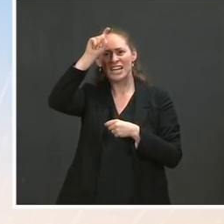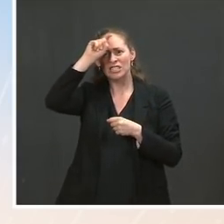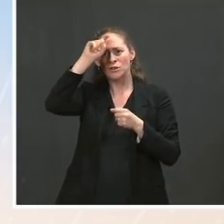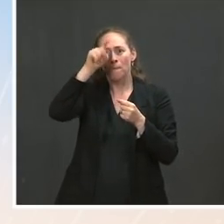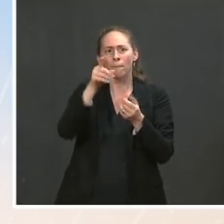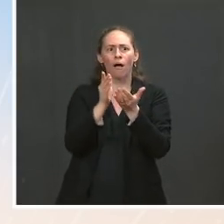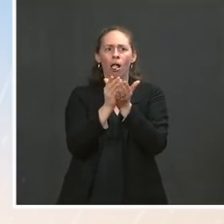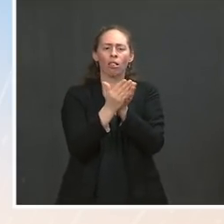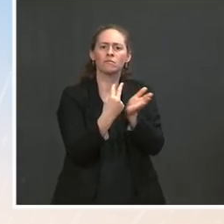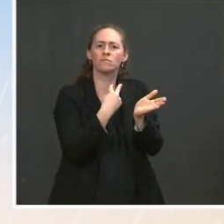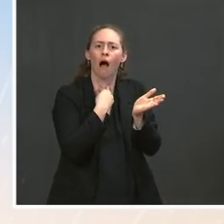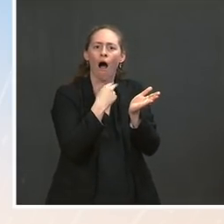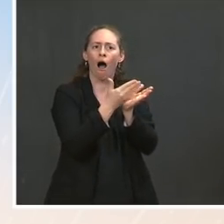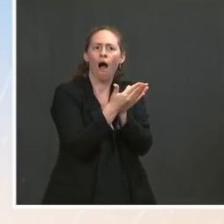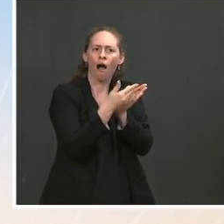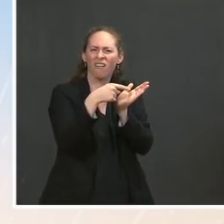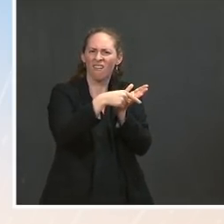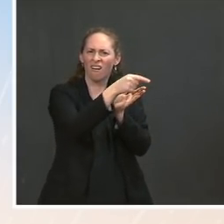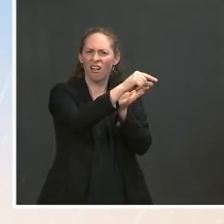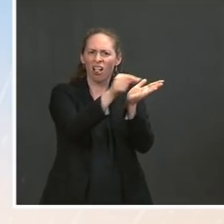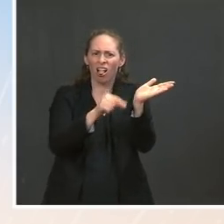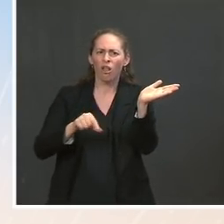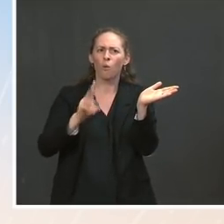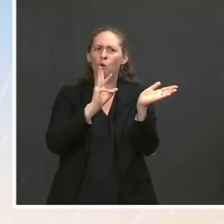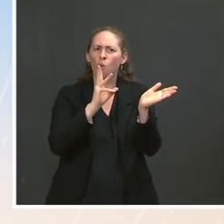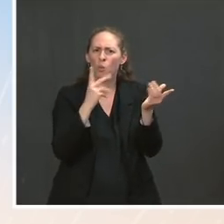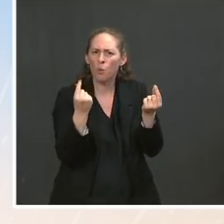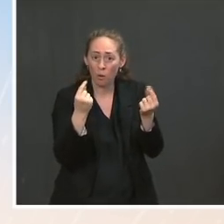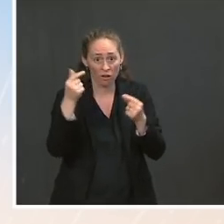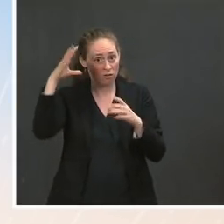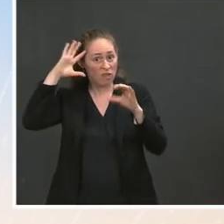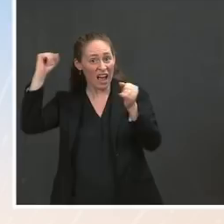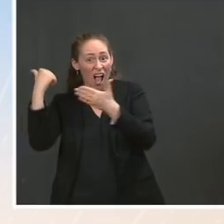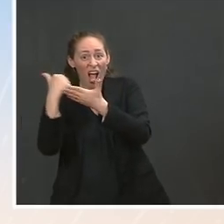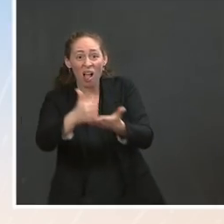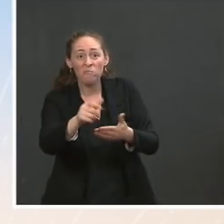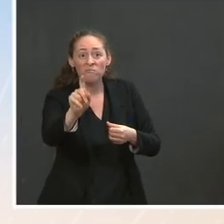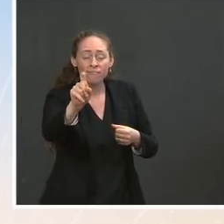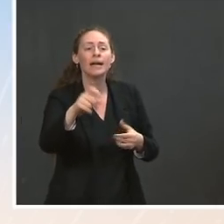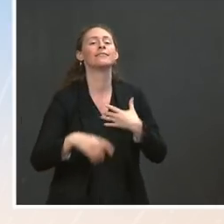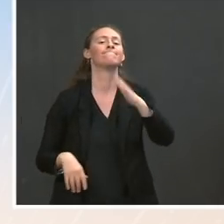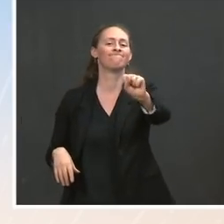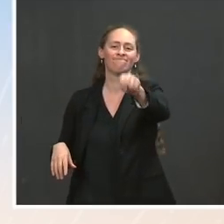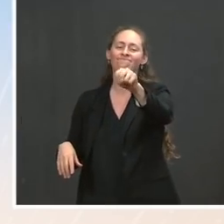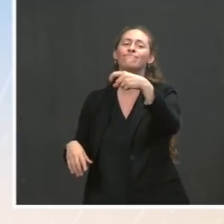Ms. Psaki: We are tracking the situation very closely. We understand that Egyptian officials are working to remove the tanker